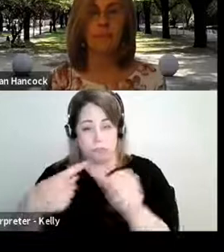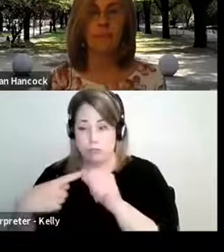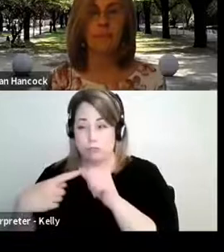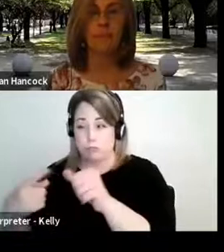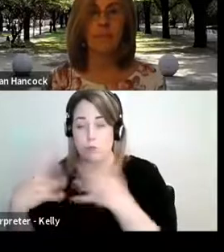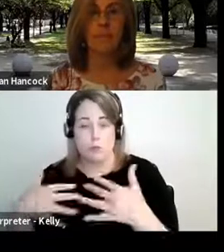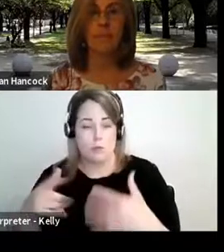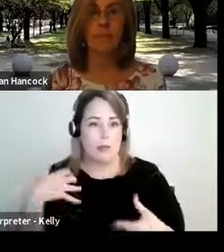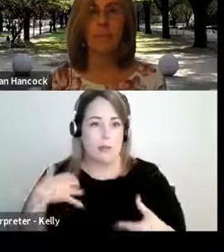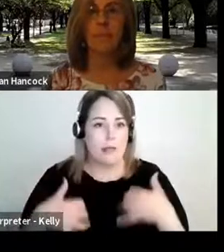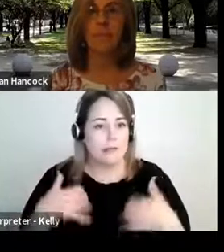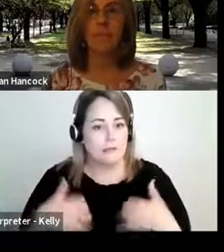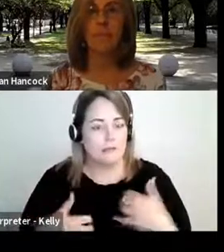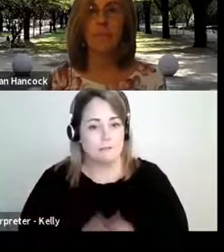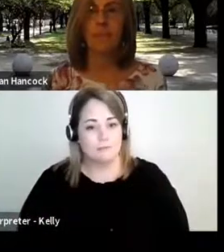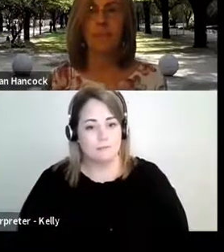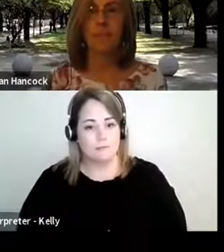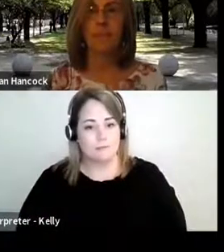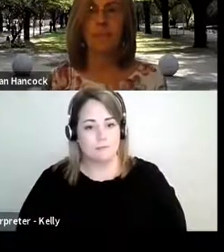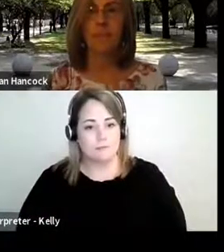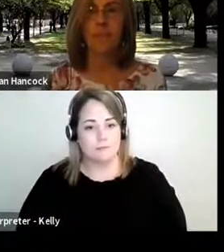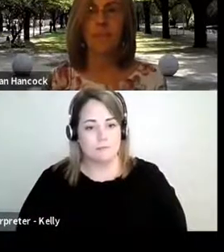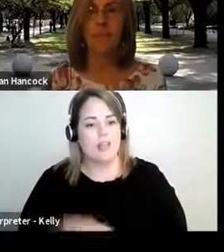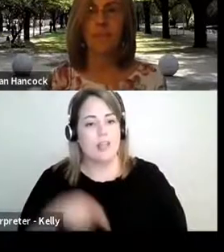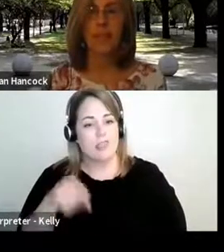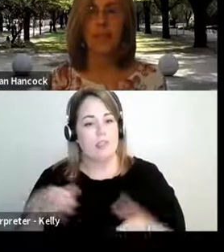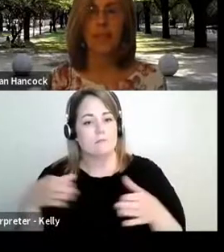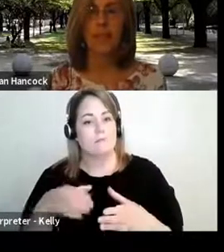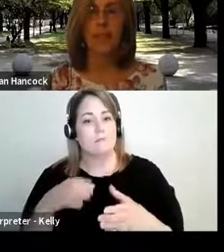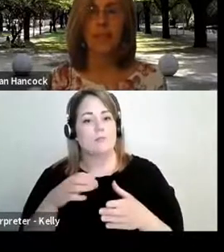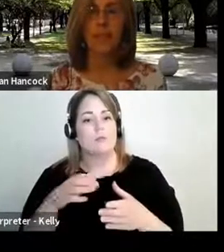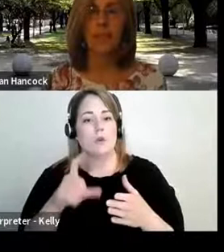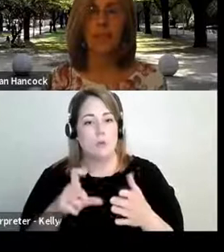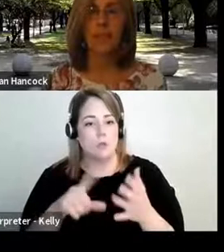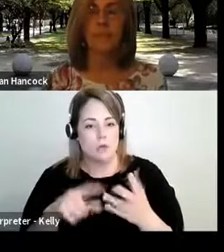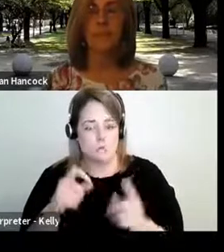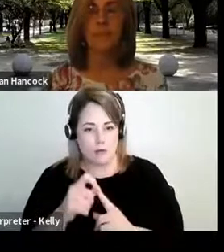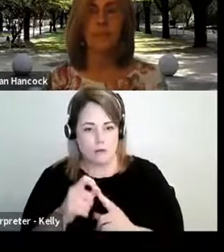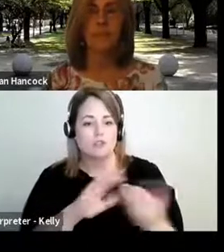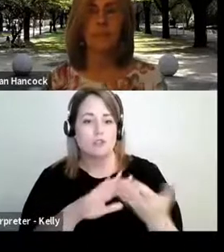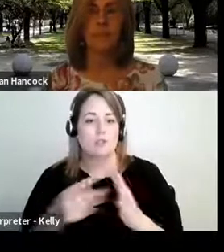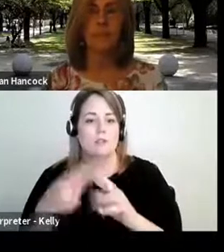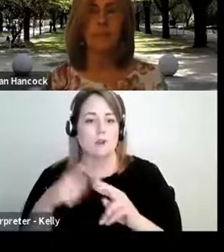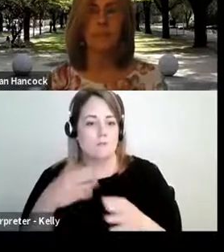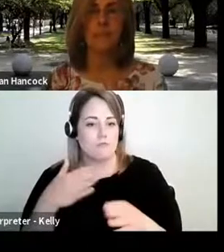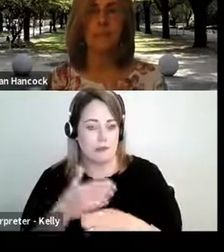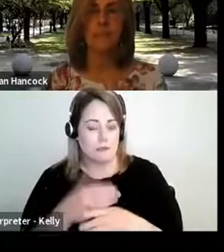that community of practice has two aims. One aim is to support those who are actively involved in